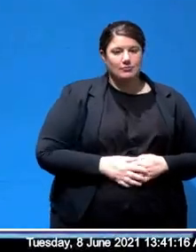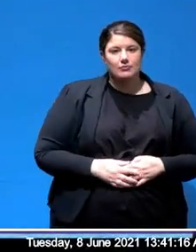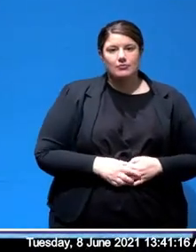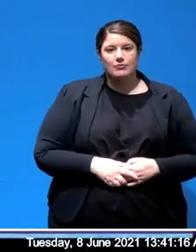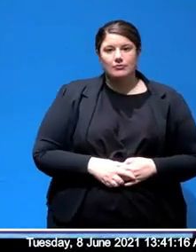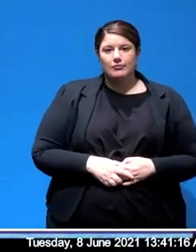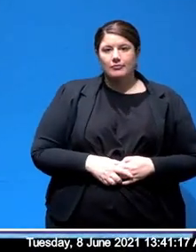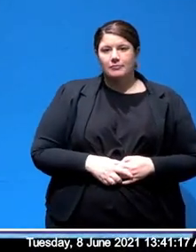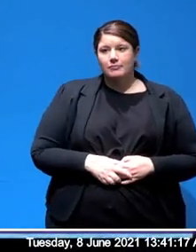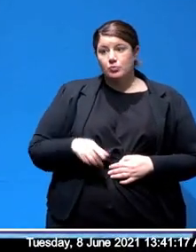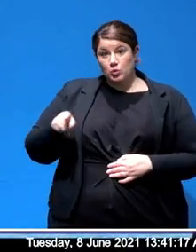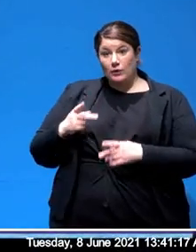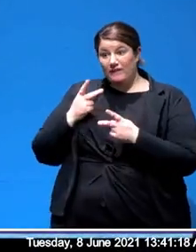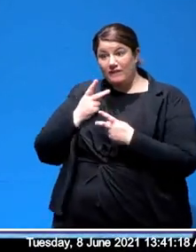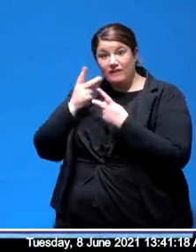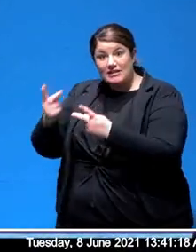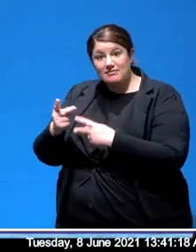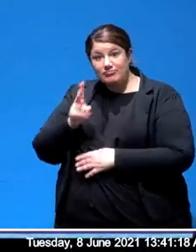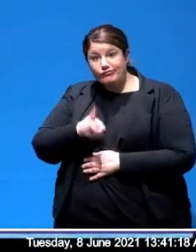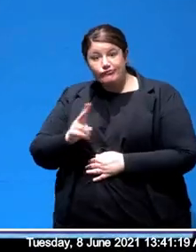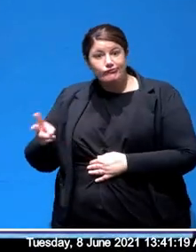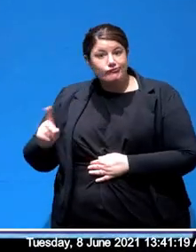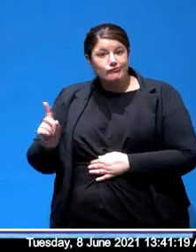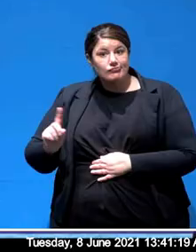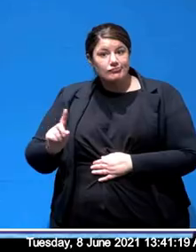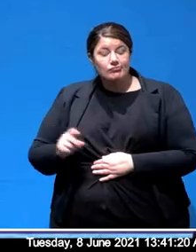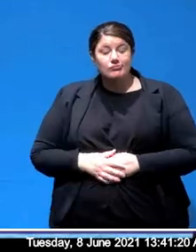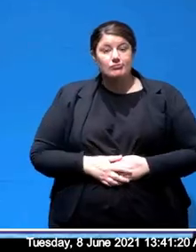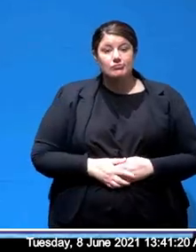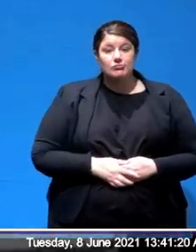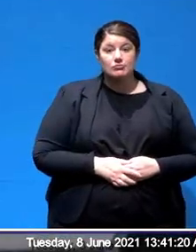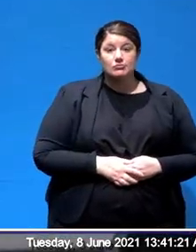How often did you get to N Street when you were the Accommodation Services manager?